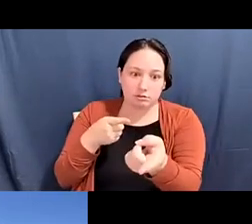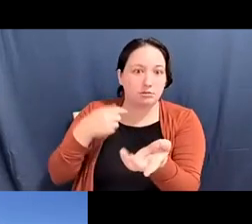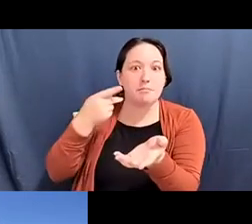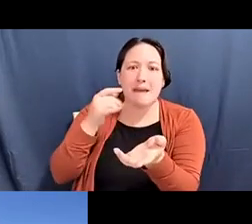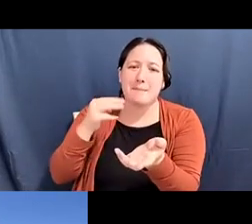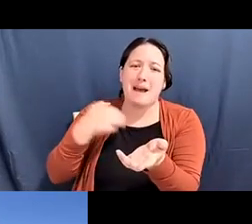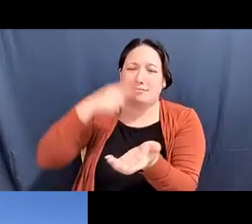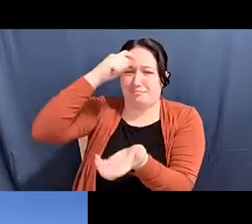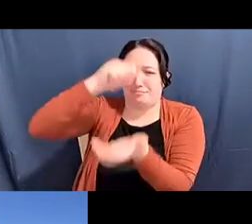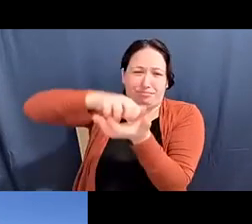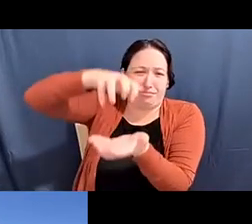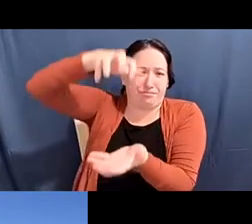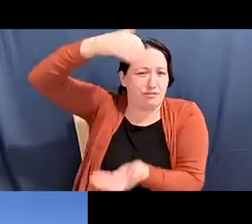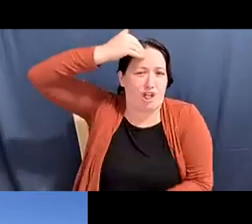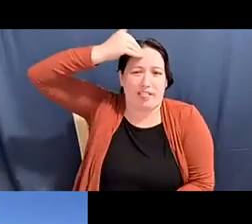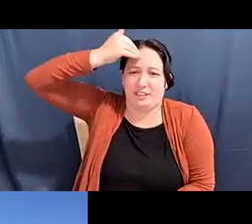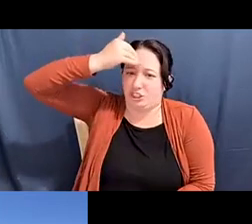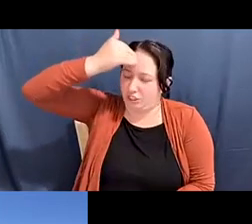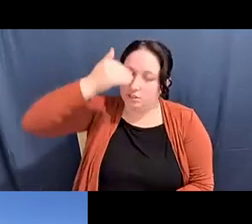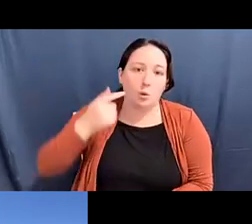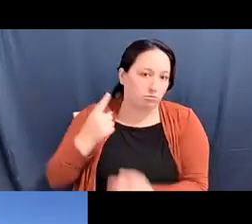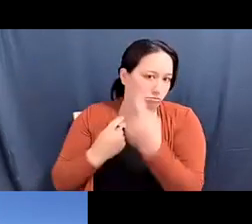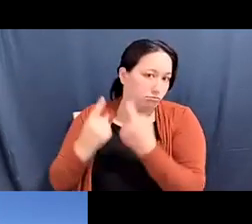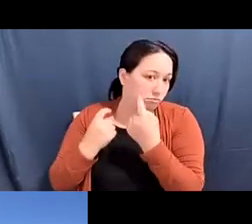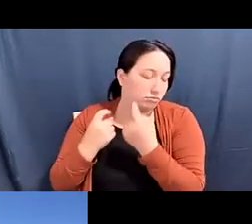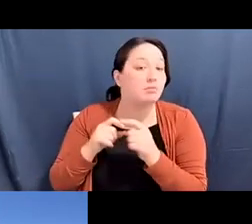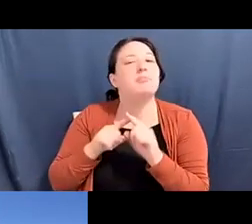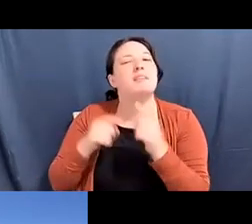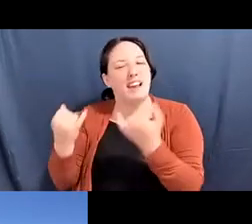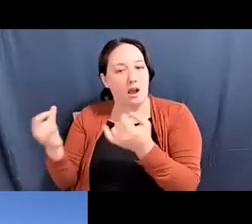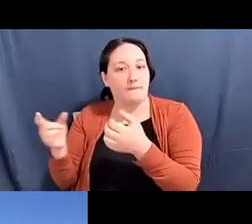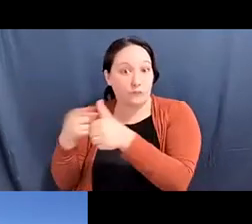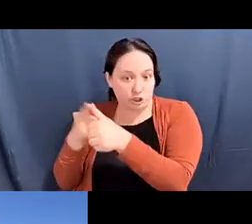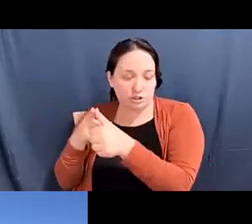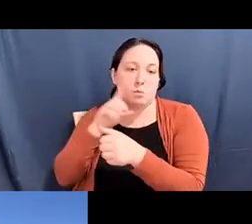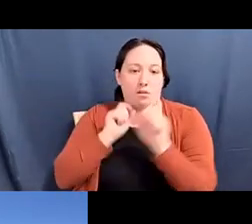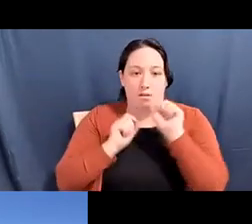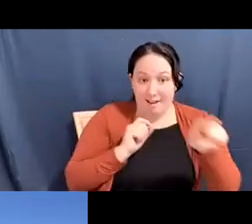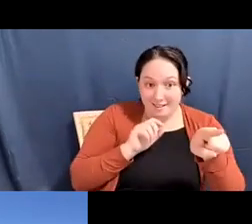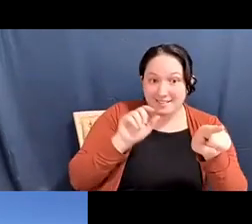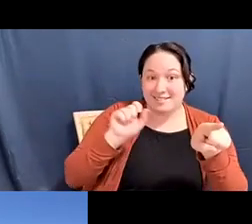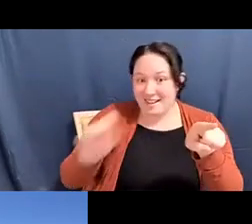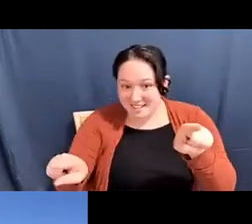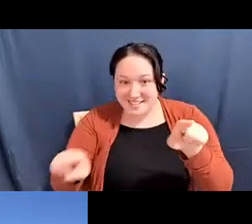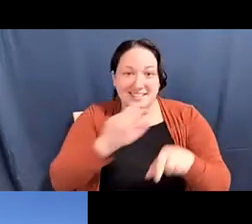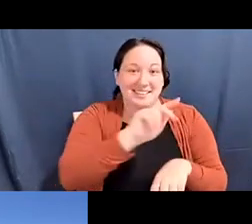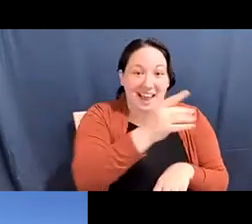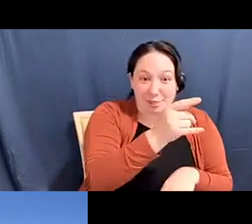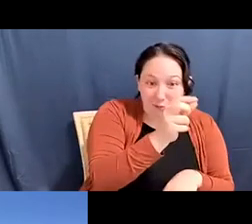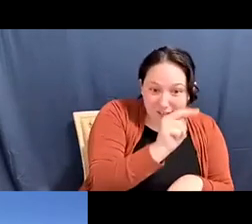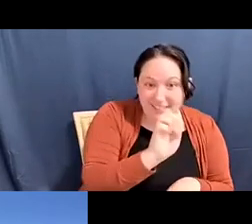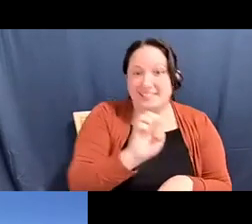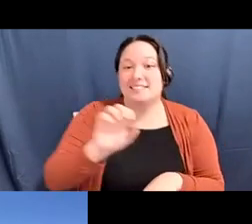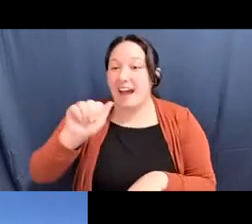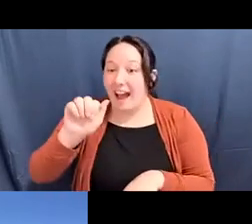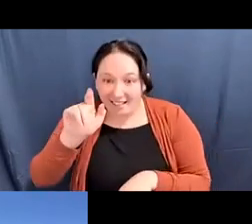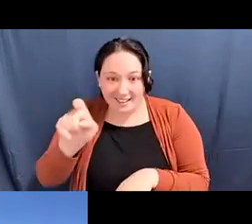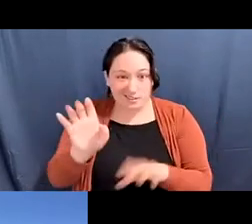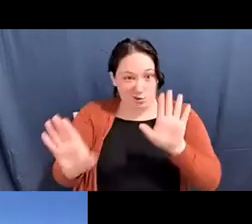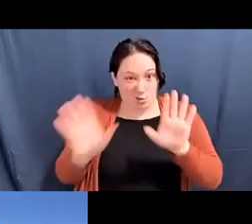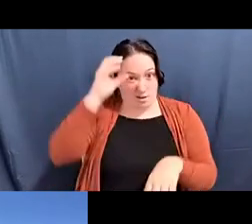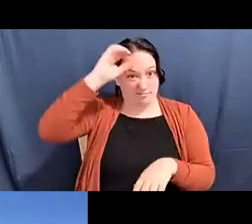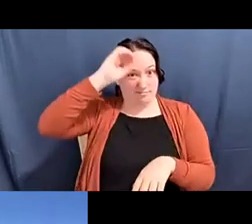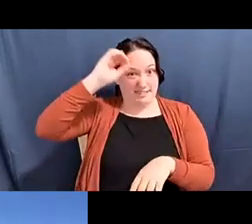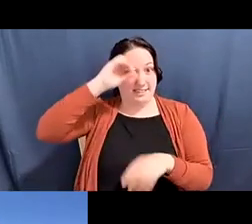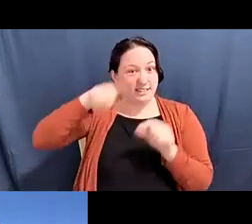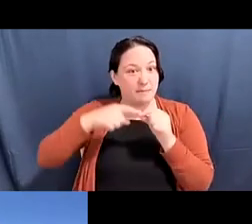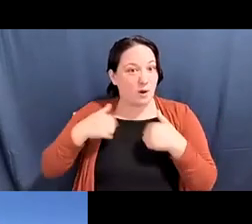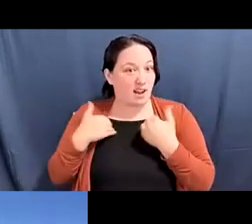Diane Fujino: Alex and Katherine, if you would like to weigh in on thinking about the significance of youth in organizing and the kinds of contributions and maybe limitations as well.